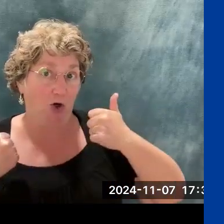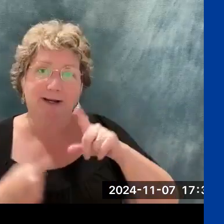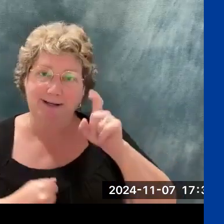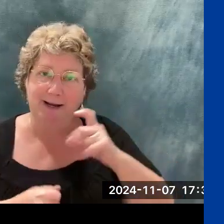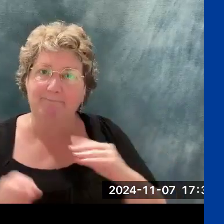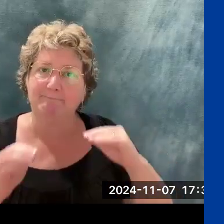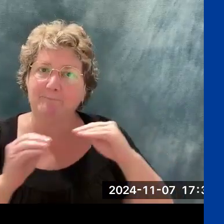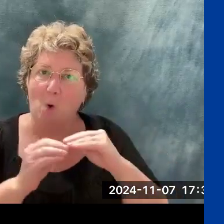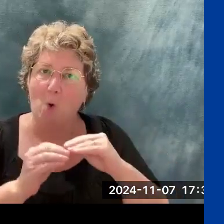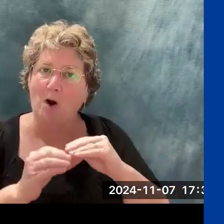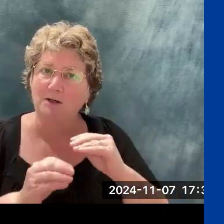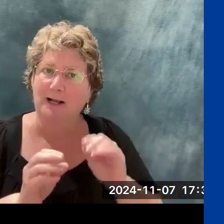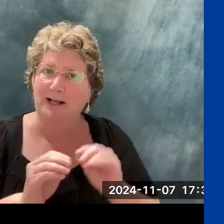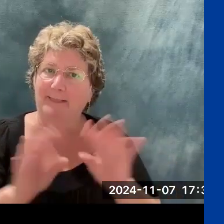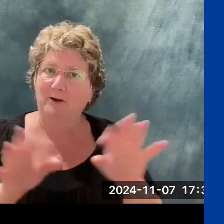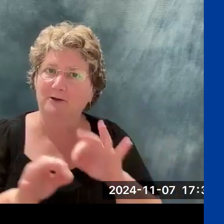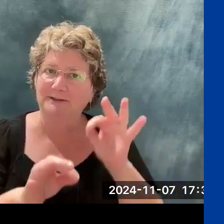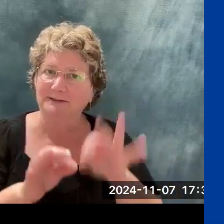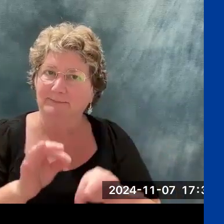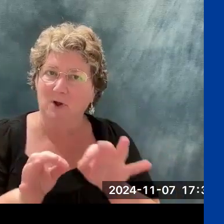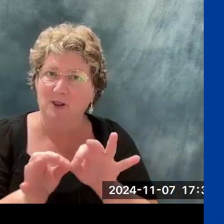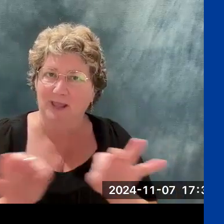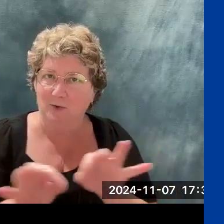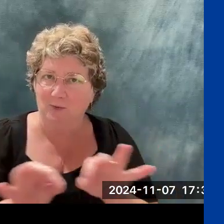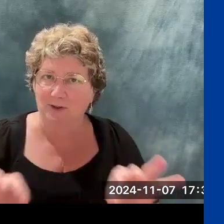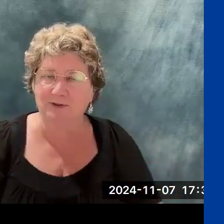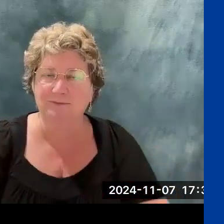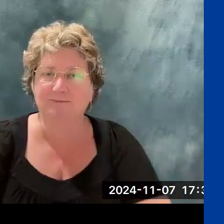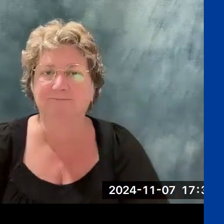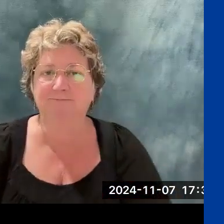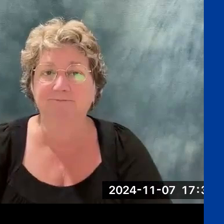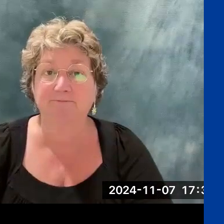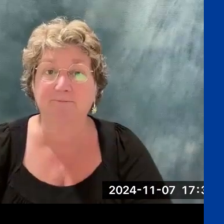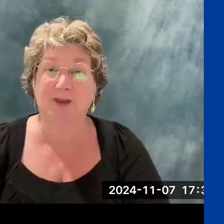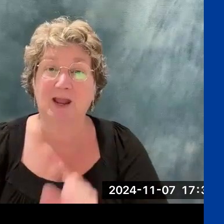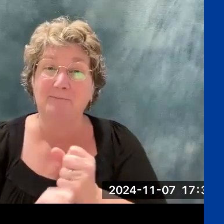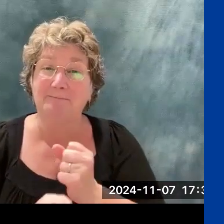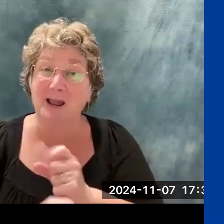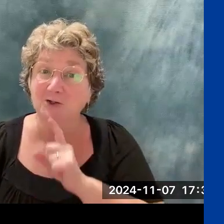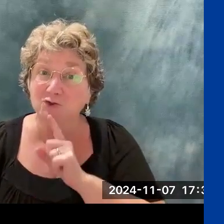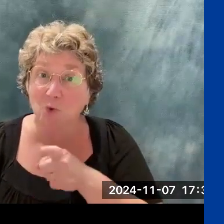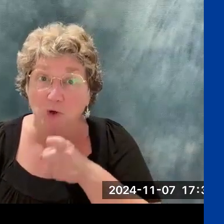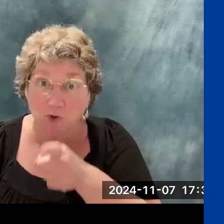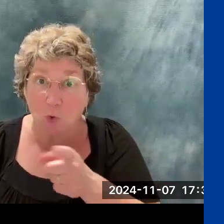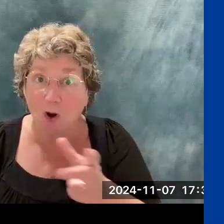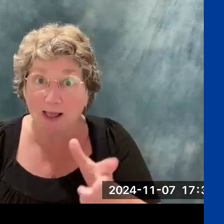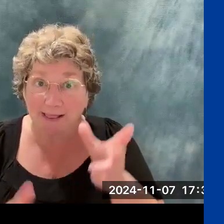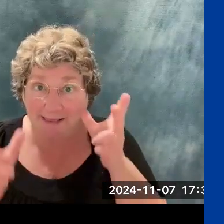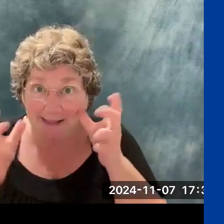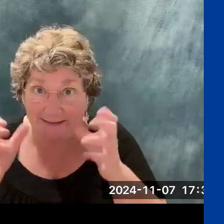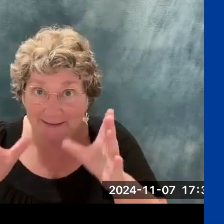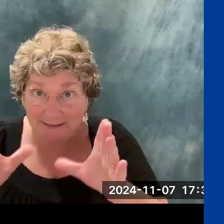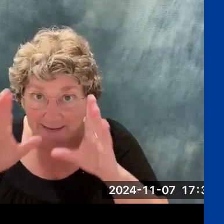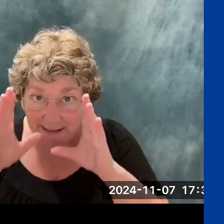But really ensuring that we're listening to listen, not listen to fix, right? Of course we want to fix things, but the first